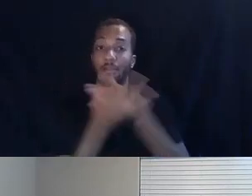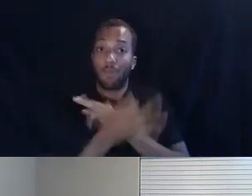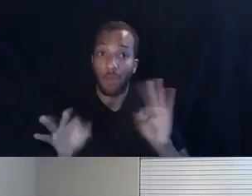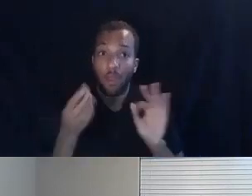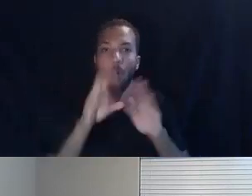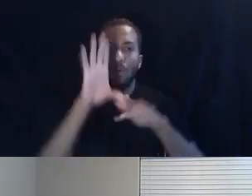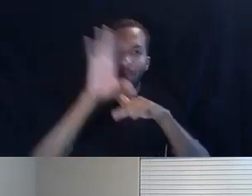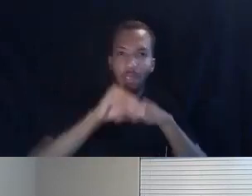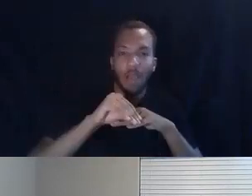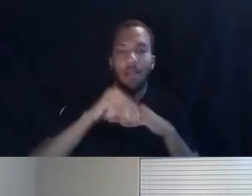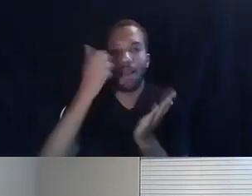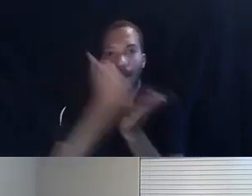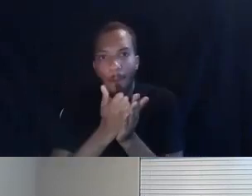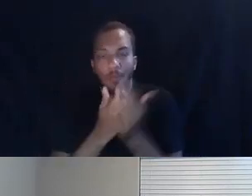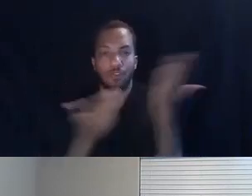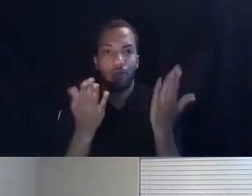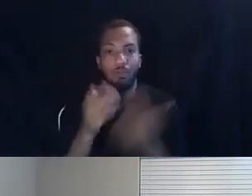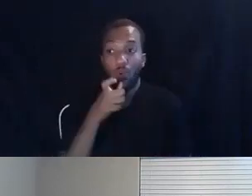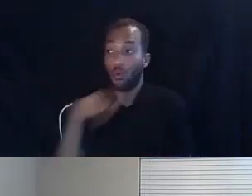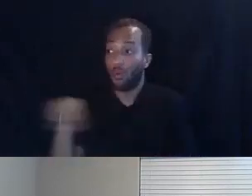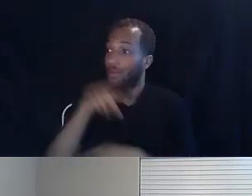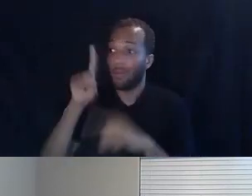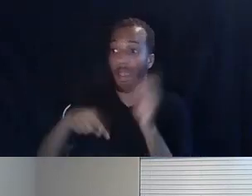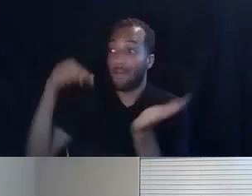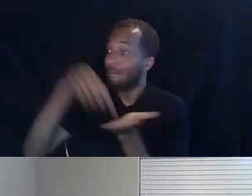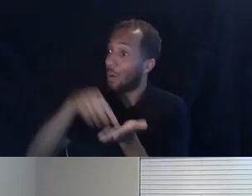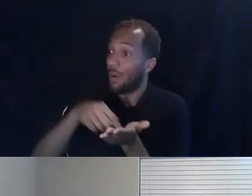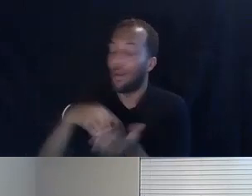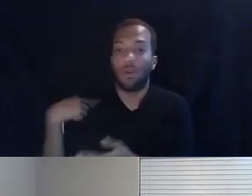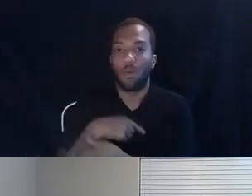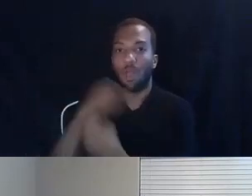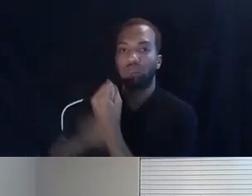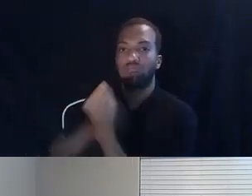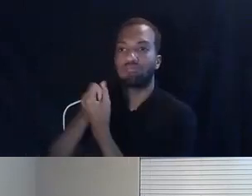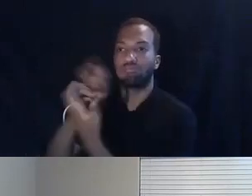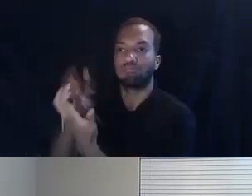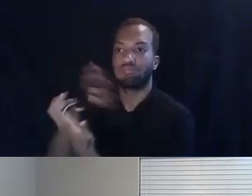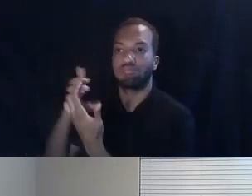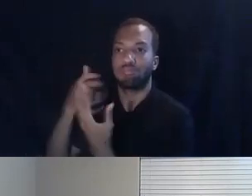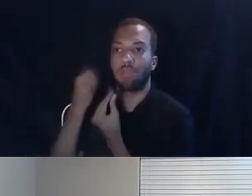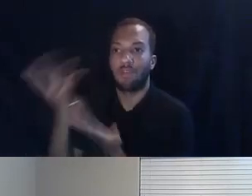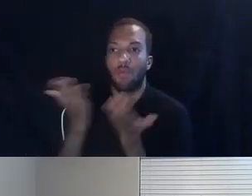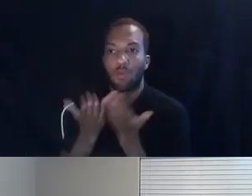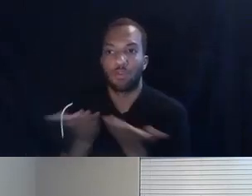for people who can't afford it to the under payment, which is the shortfall created when we receive payments